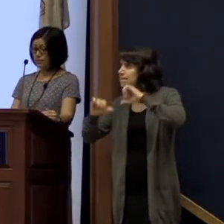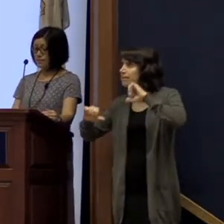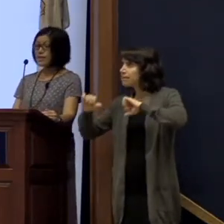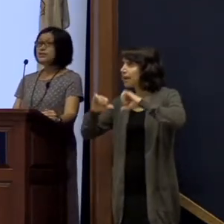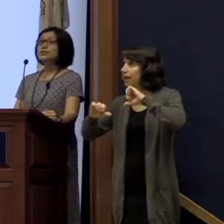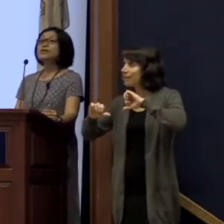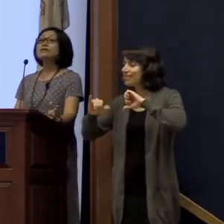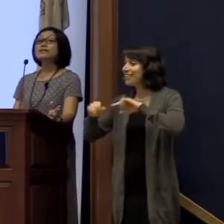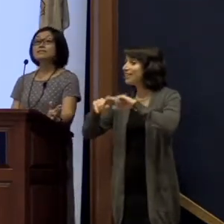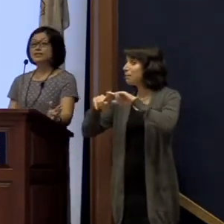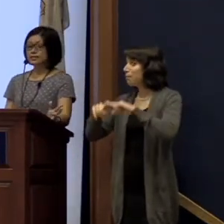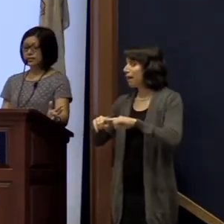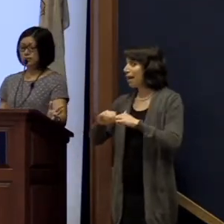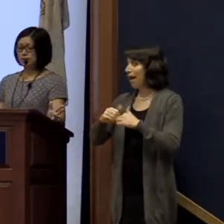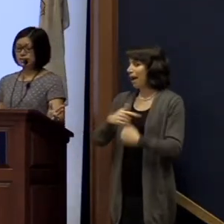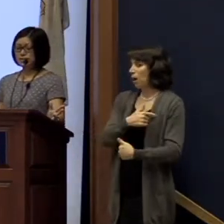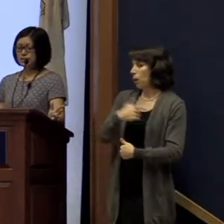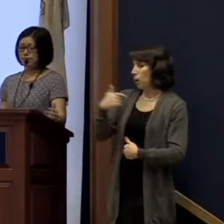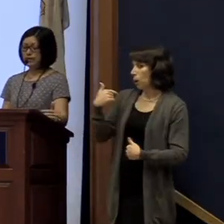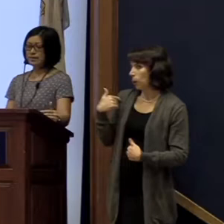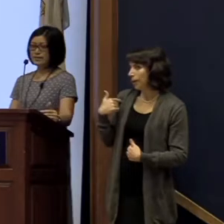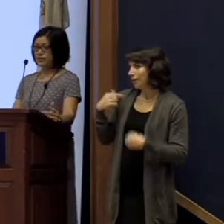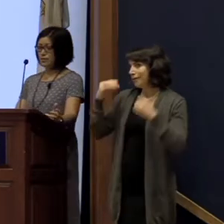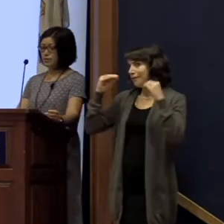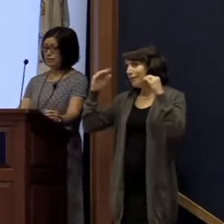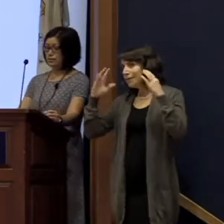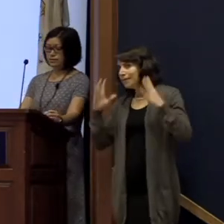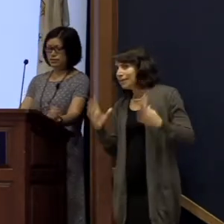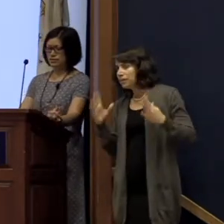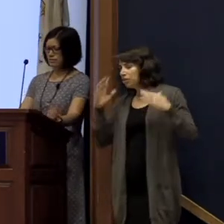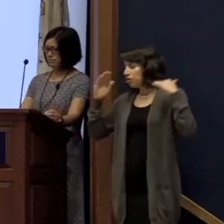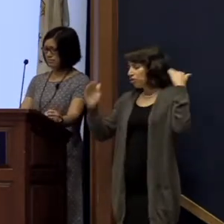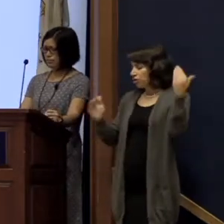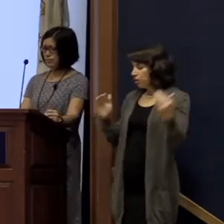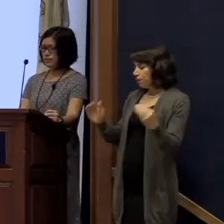So here are some recent descriptions given by kids that we talked to just about two weeks ago